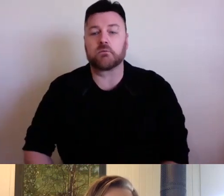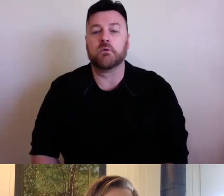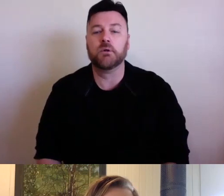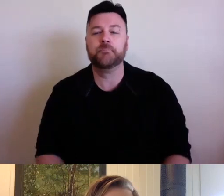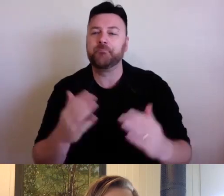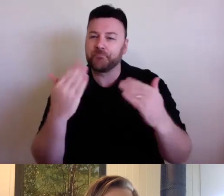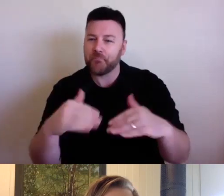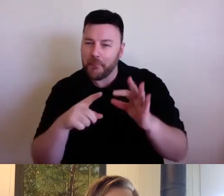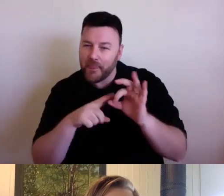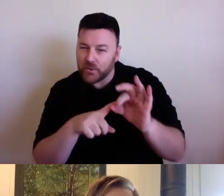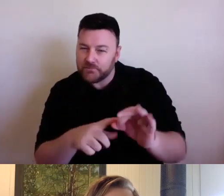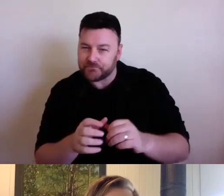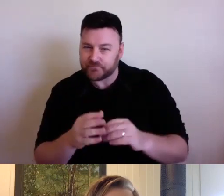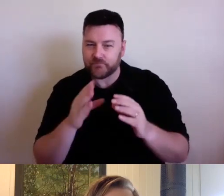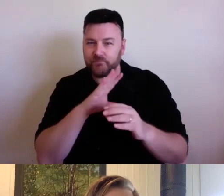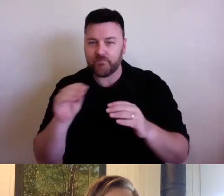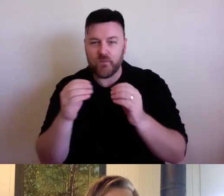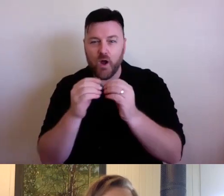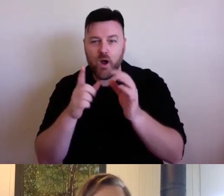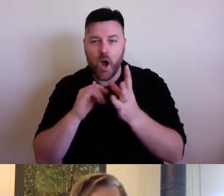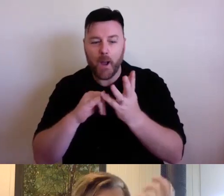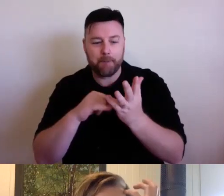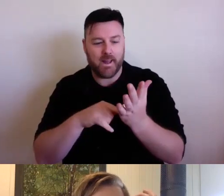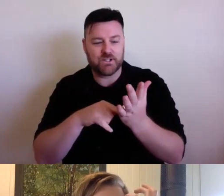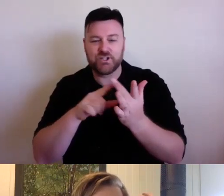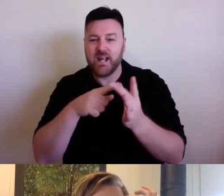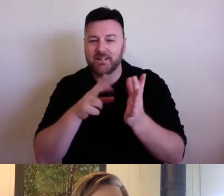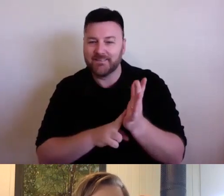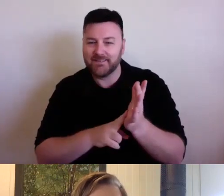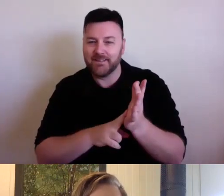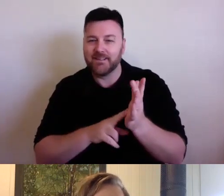from Bastion, who is part of 2020 Futures Leaders program,"... >>